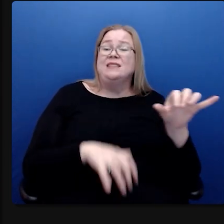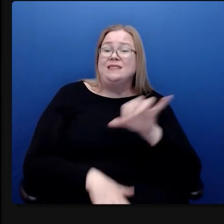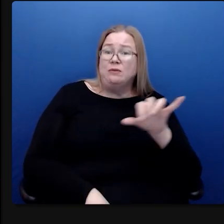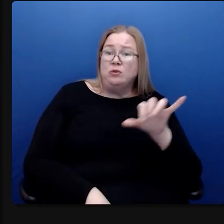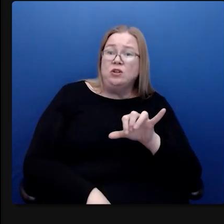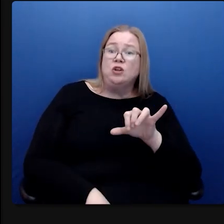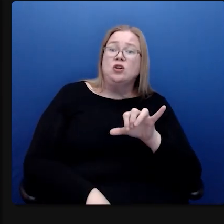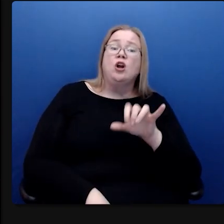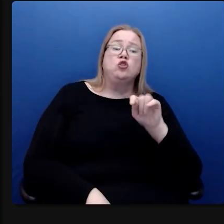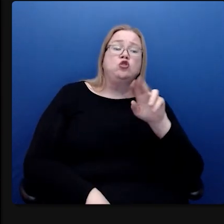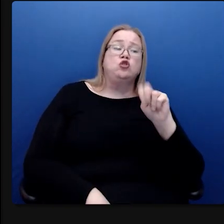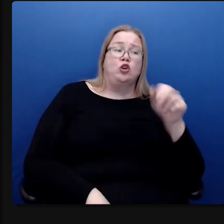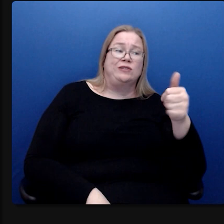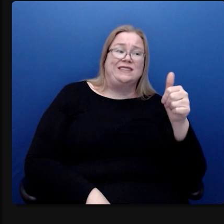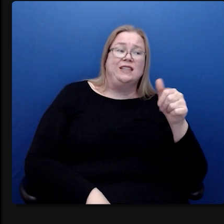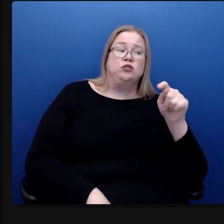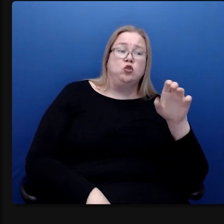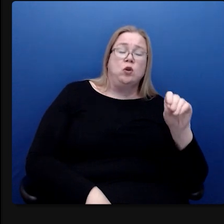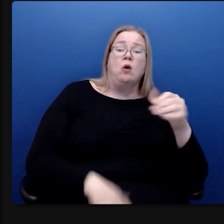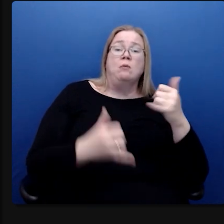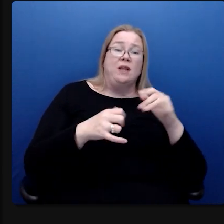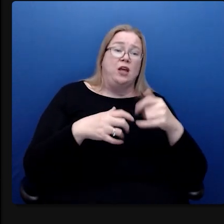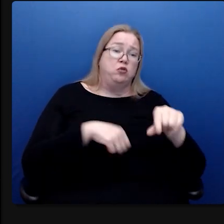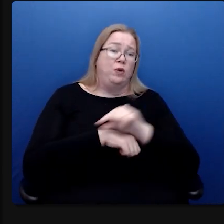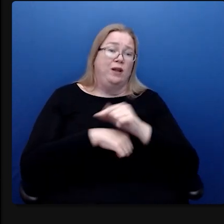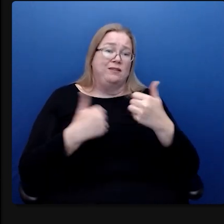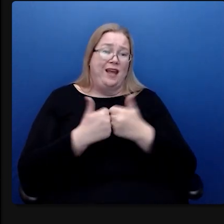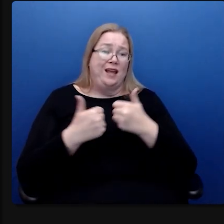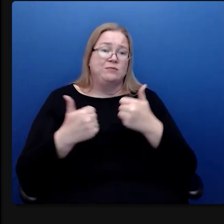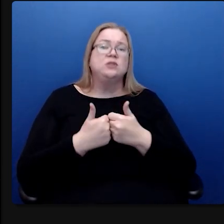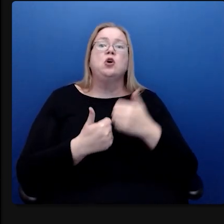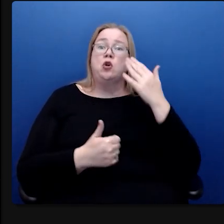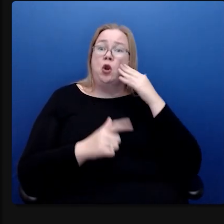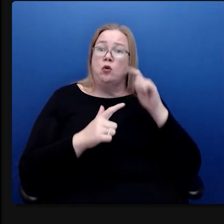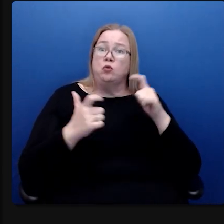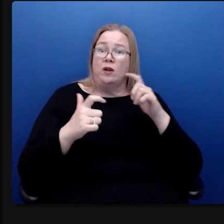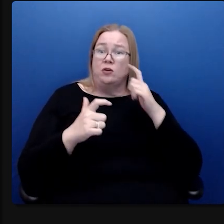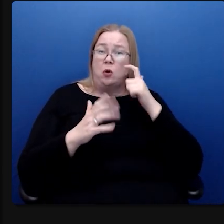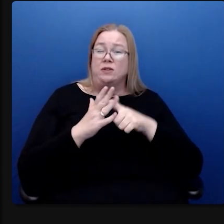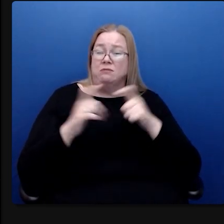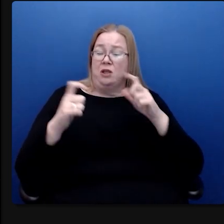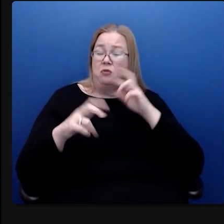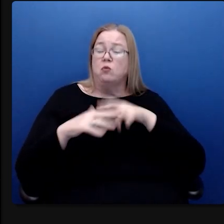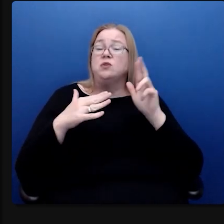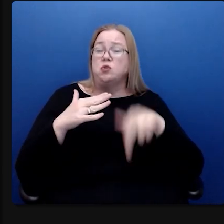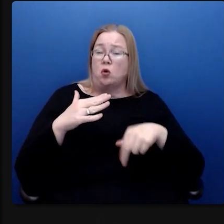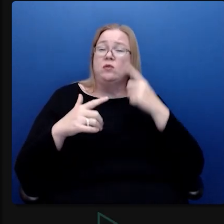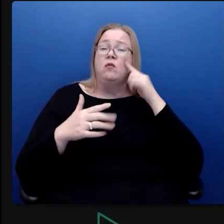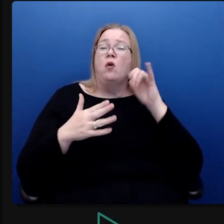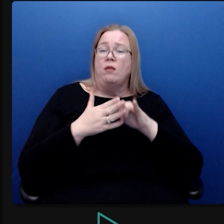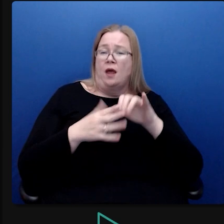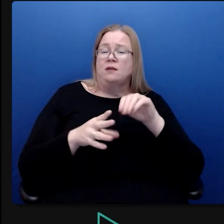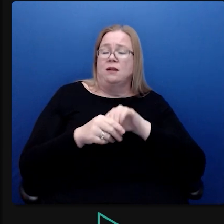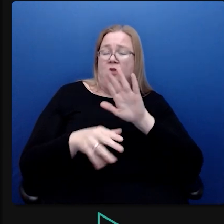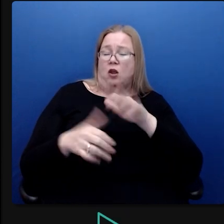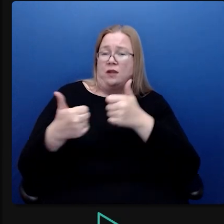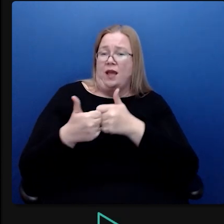Similarly, Turn 10 Studios and Playground Games also noticed great results for build throughput in their games.